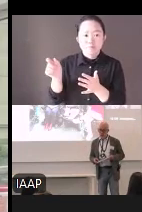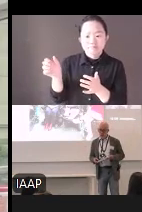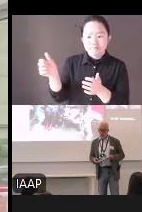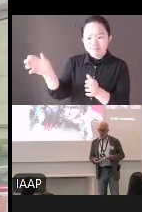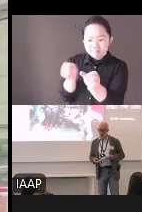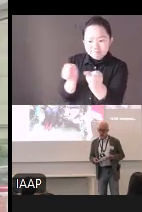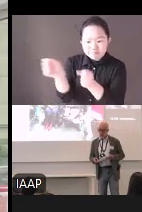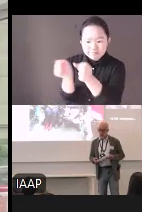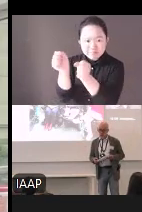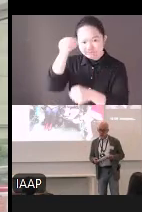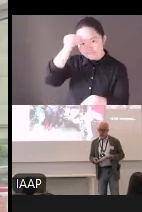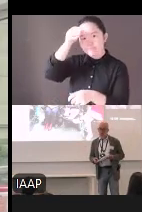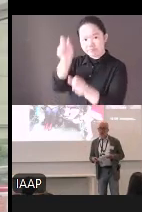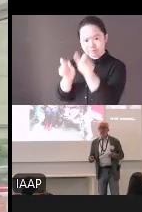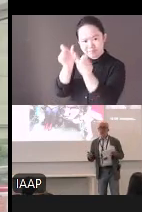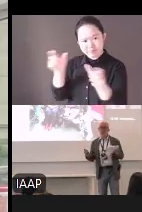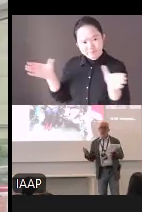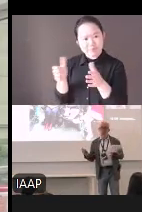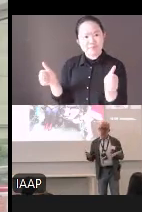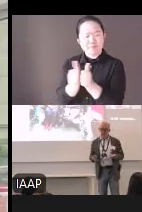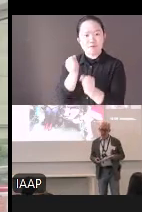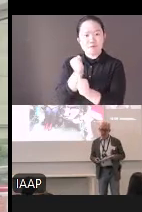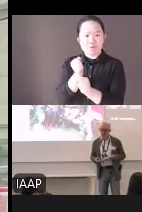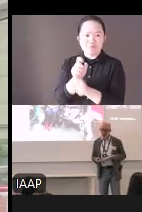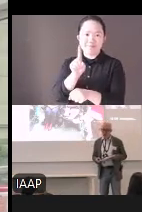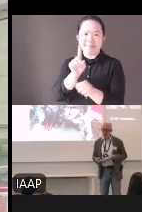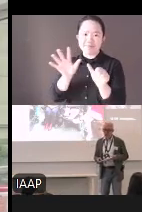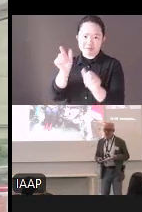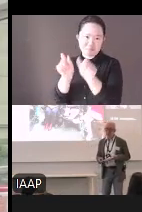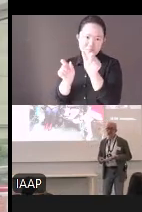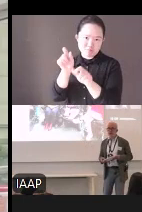And there was, contact to do about, Nordic Council of Ministers